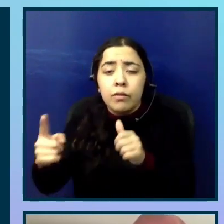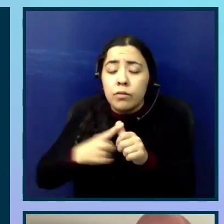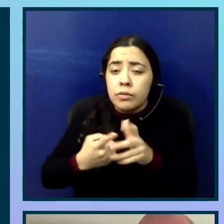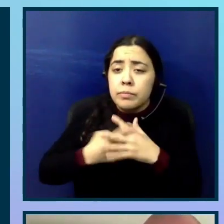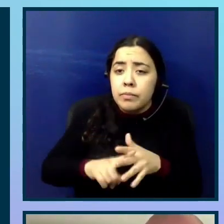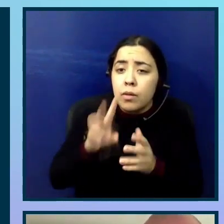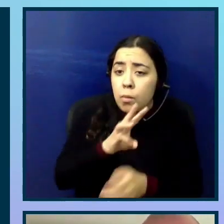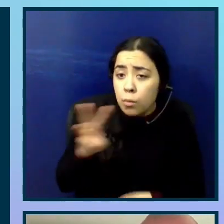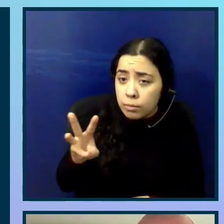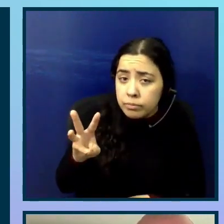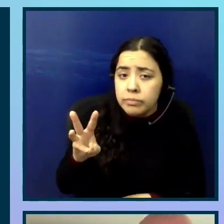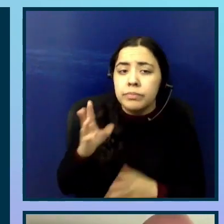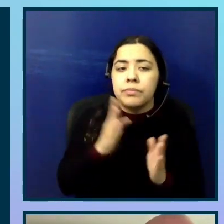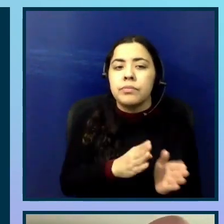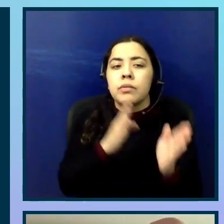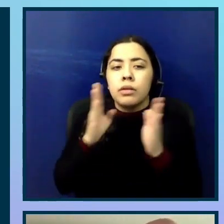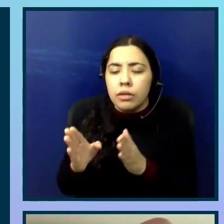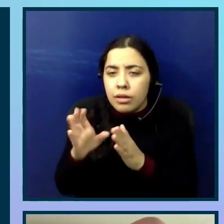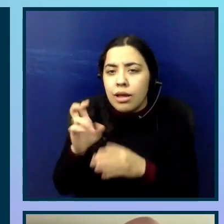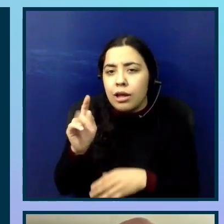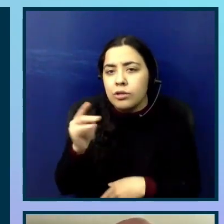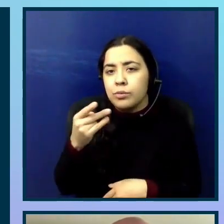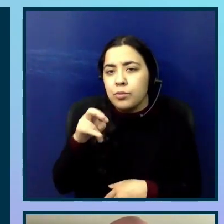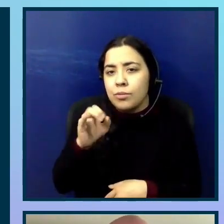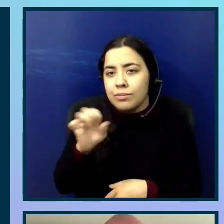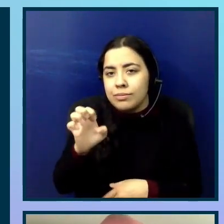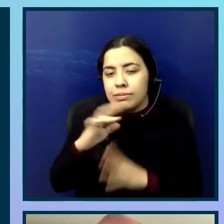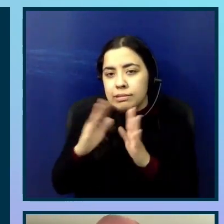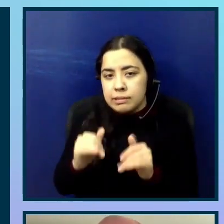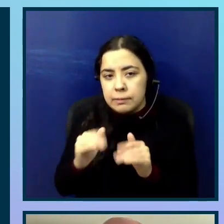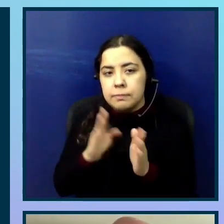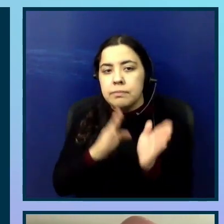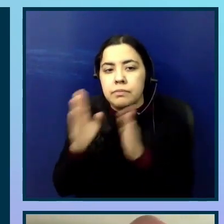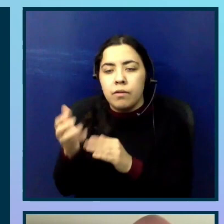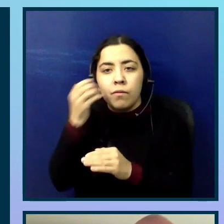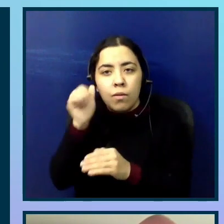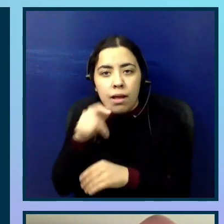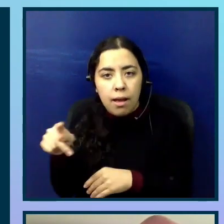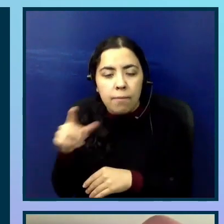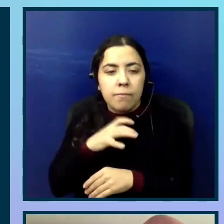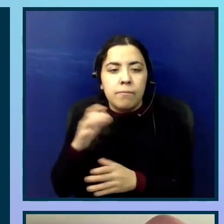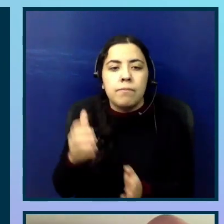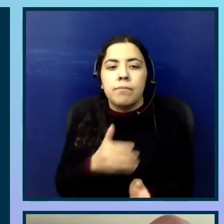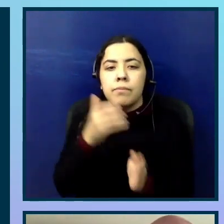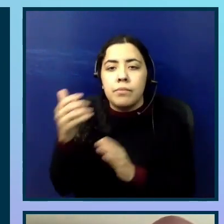we're gonna do stuff around enterprise systems. We're gonna think about mobile applications. We've already been thinking about games